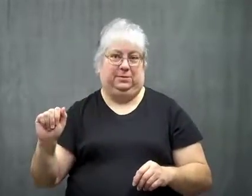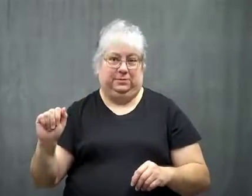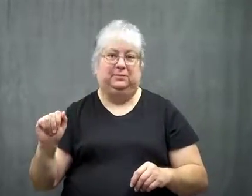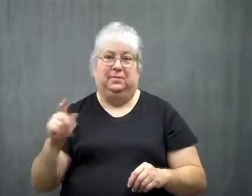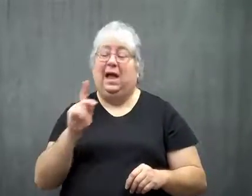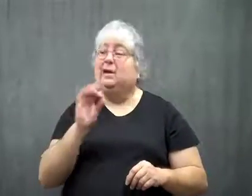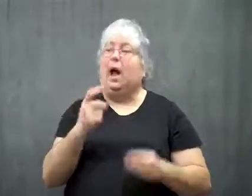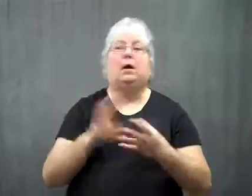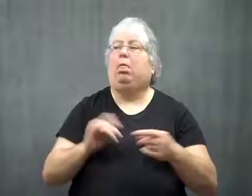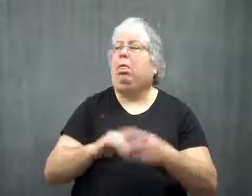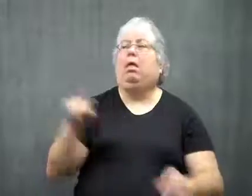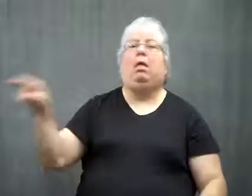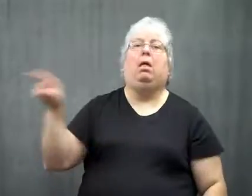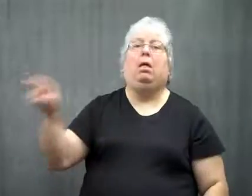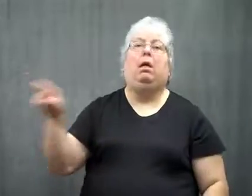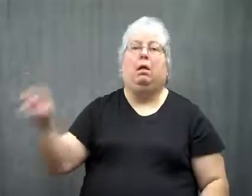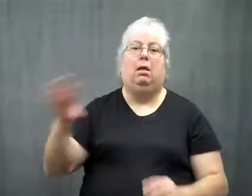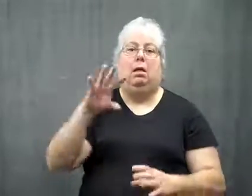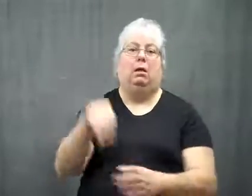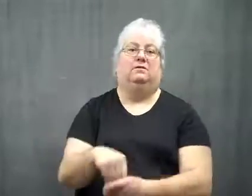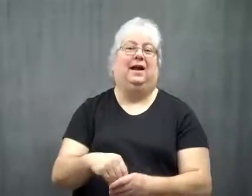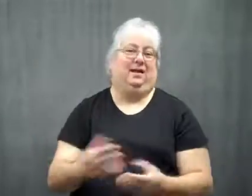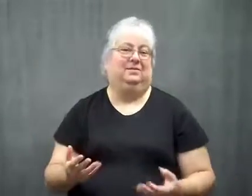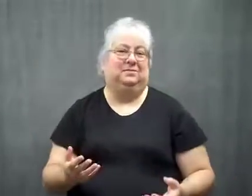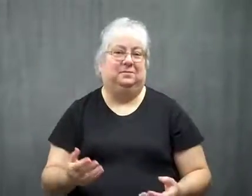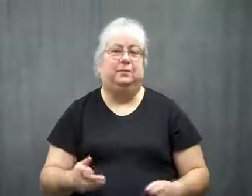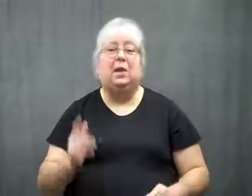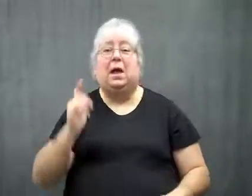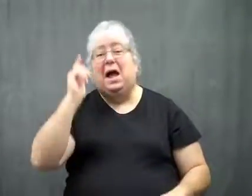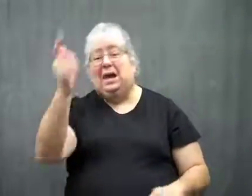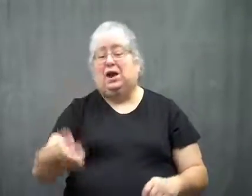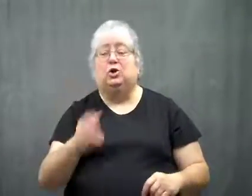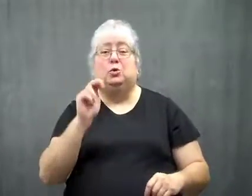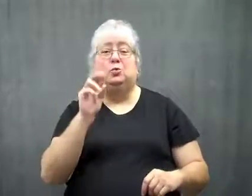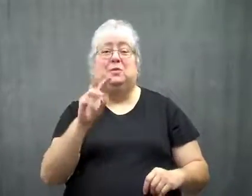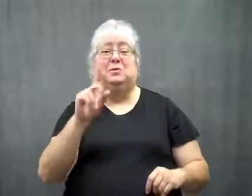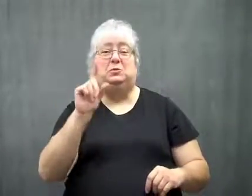Knox had implicated him.